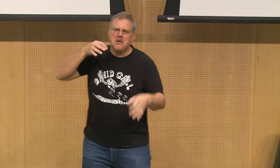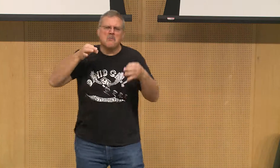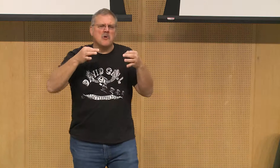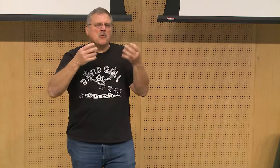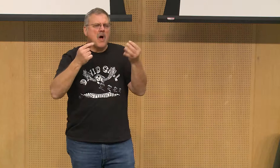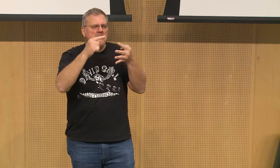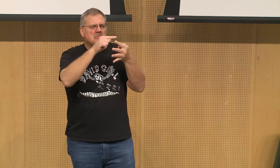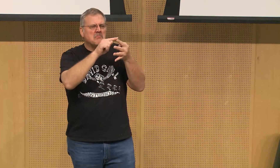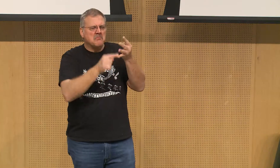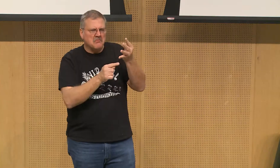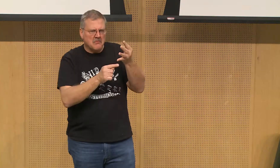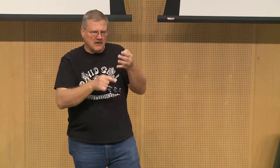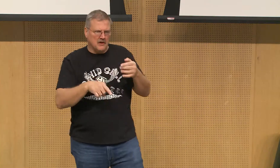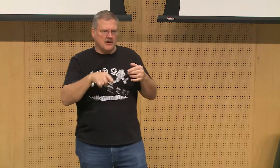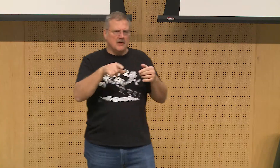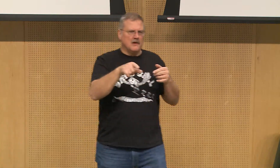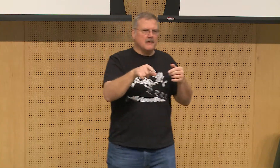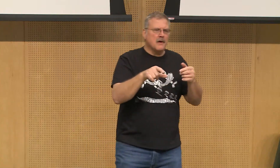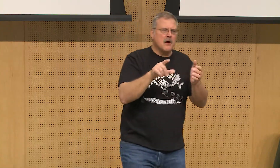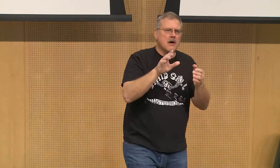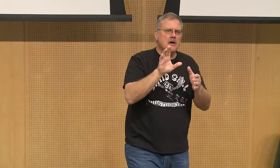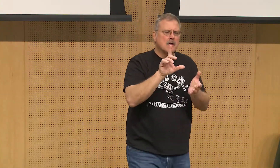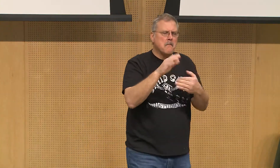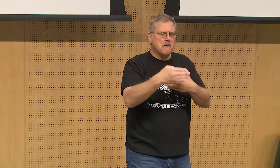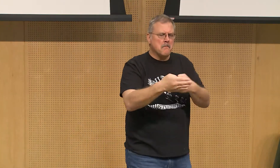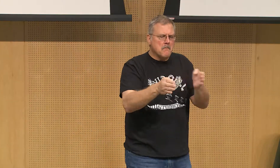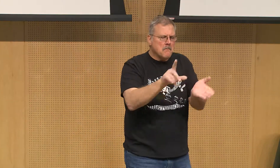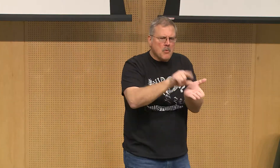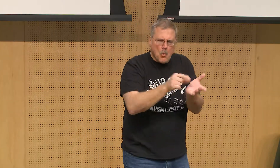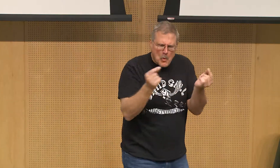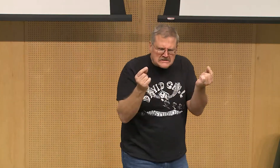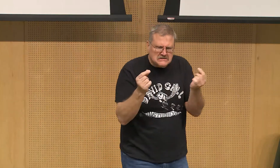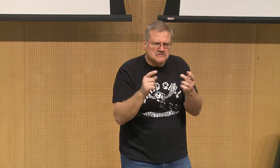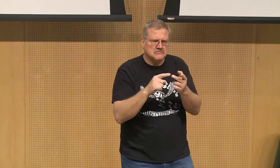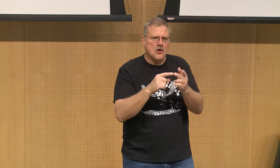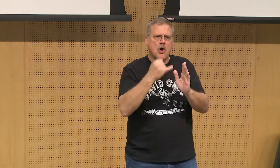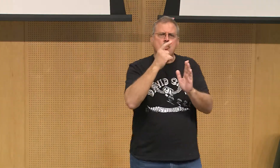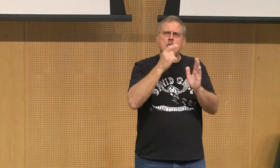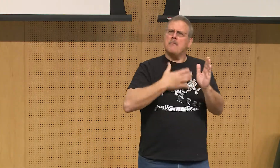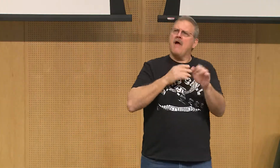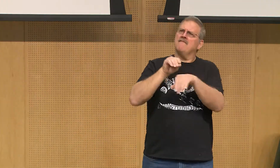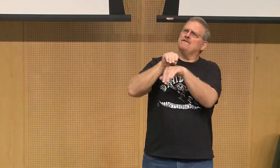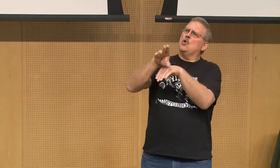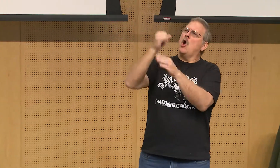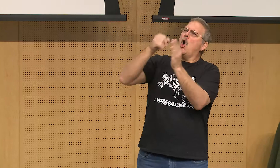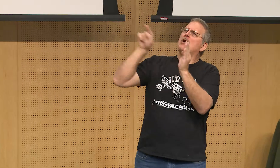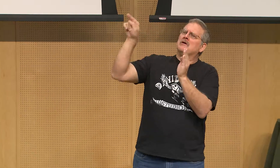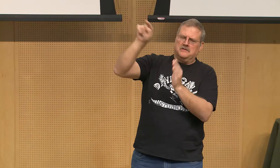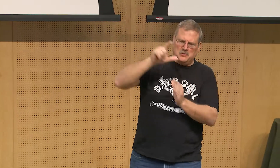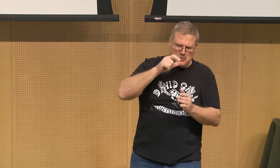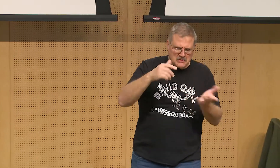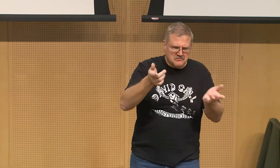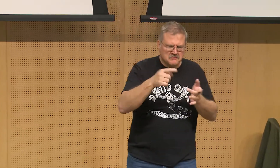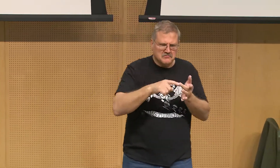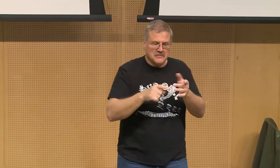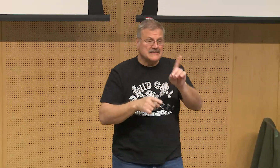I'm going to explain what these-- what I have up on the slides here, what block printing is, who's influenced my art,